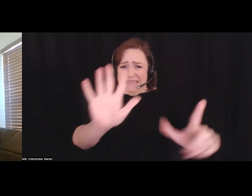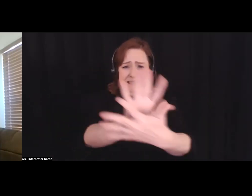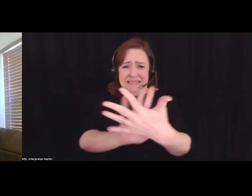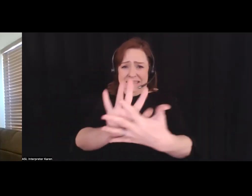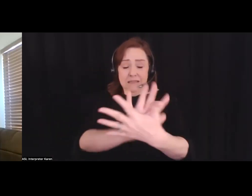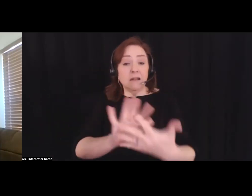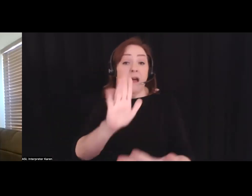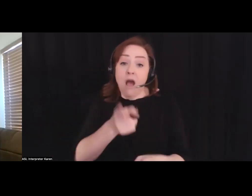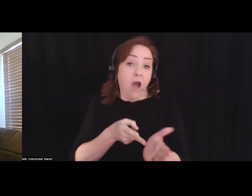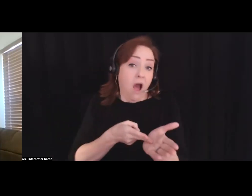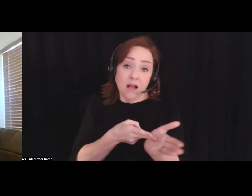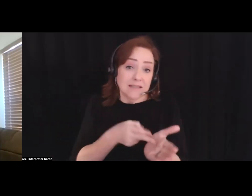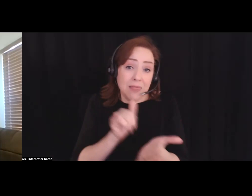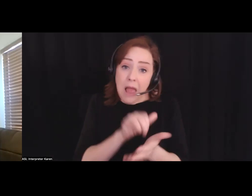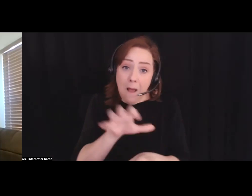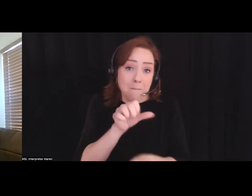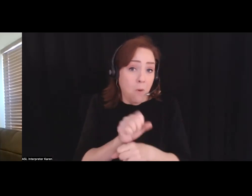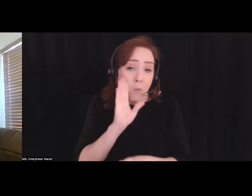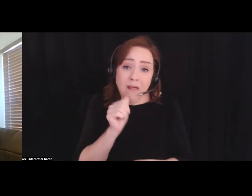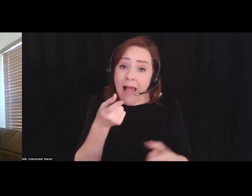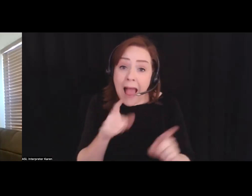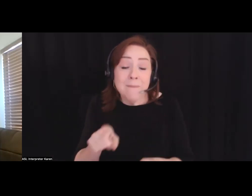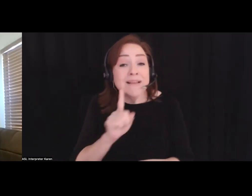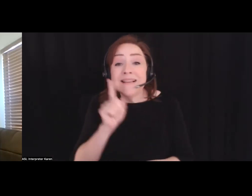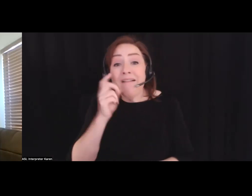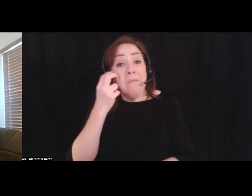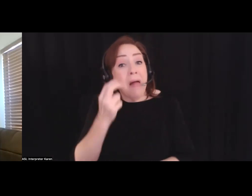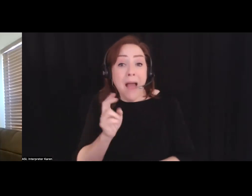deaf-blind person would not have been on screen and the reason why is because the tactile